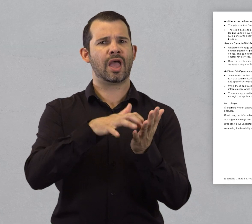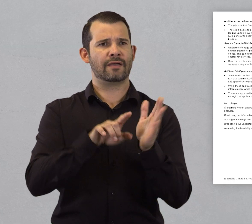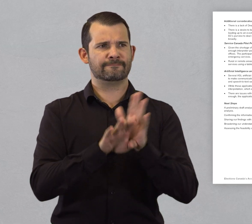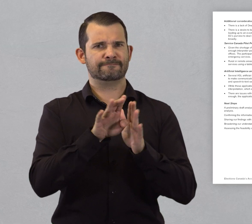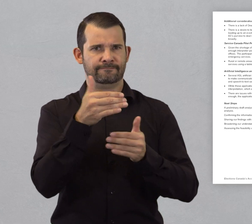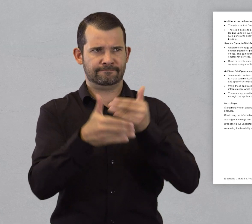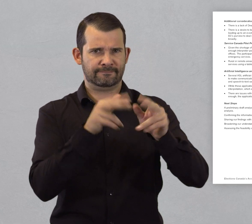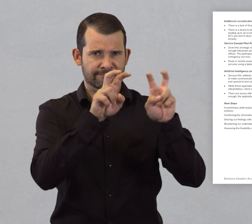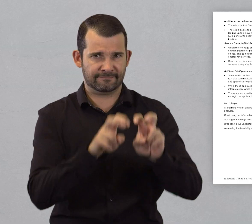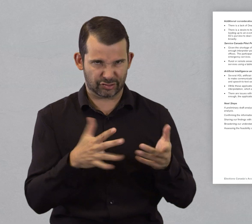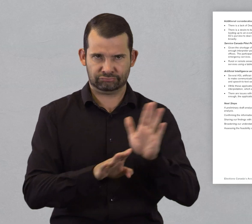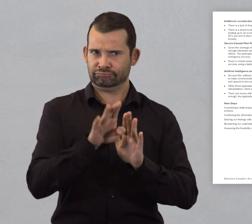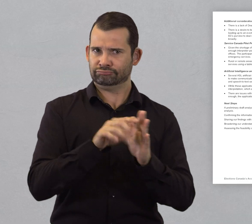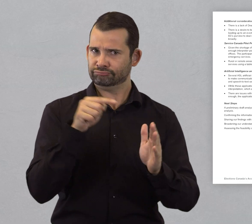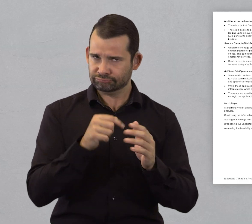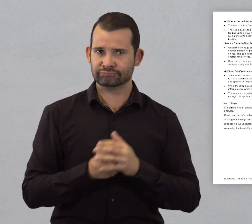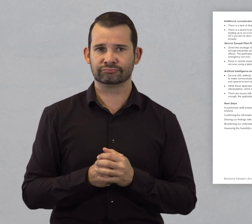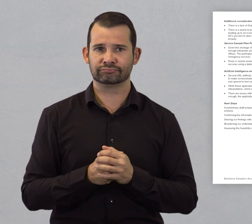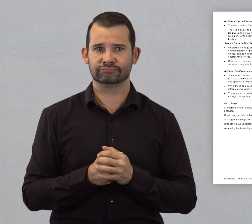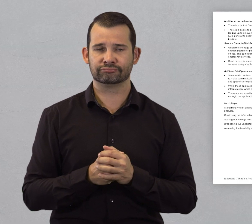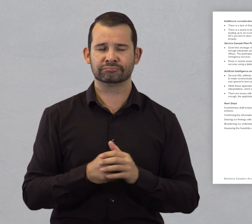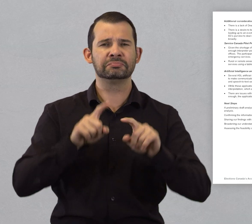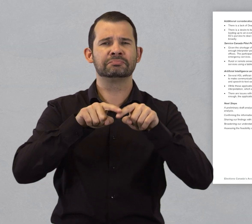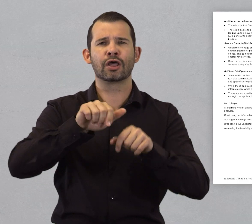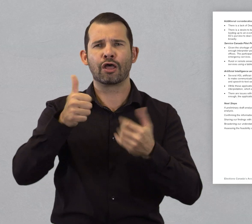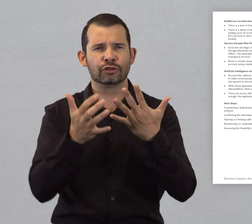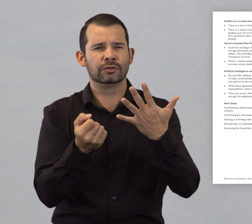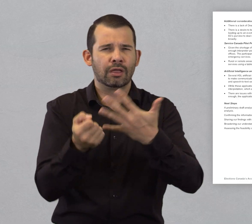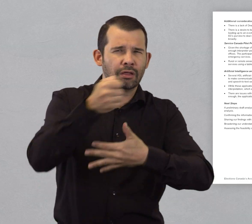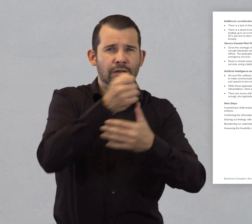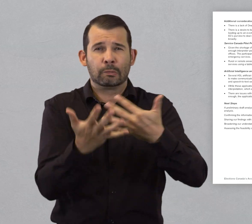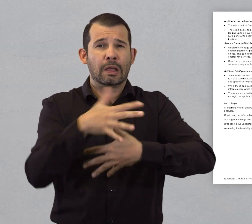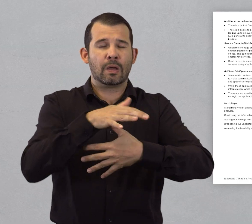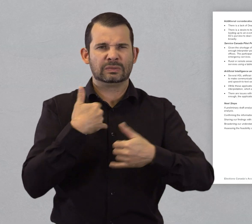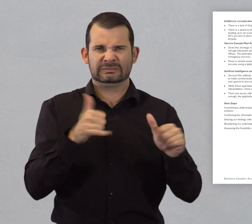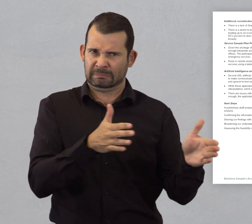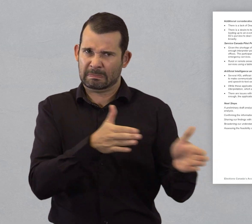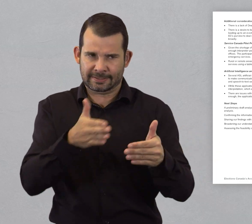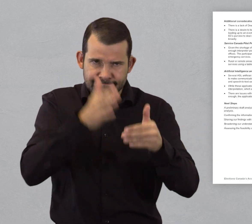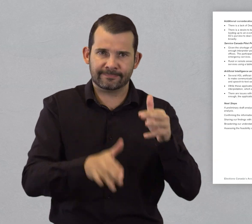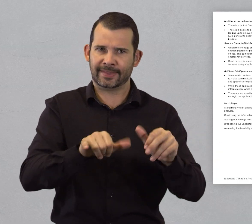has been prepared. Pending other priorities, we are planning to complete the analysis.